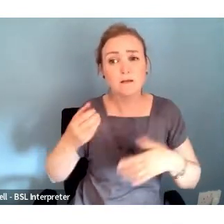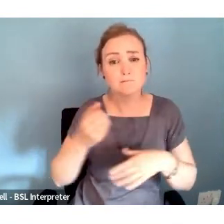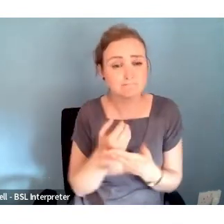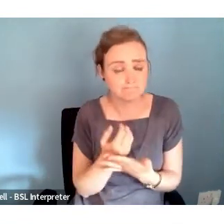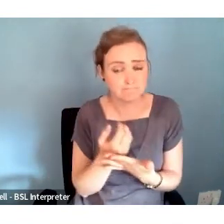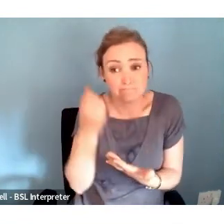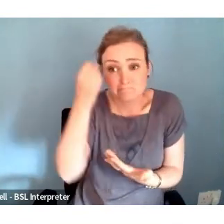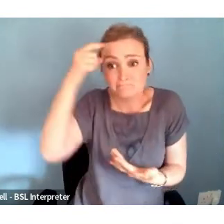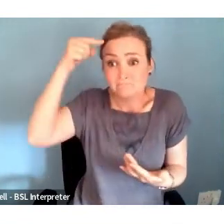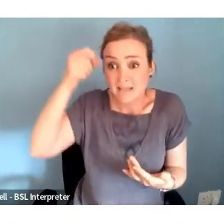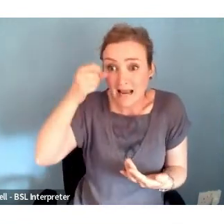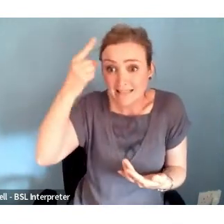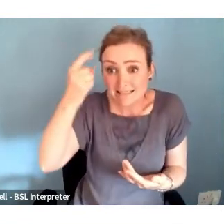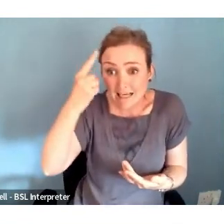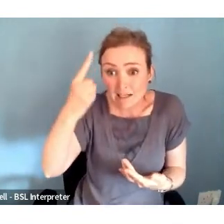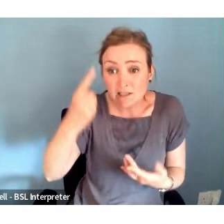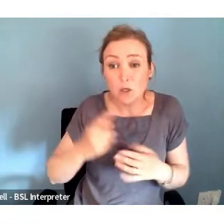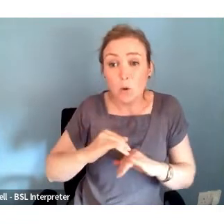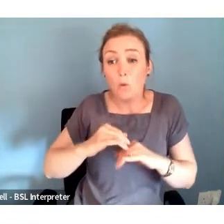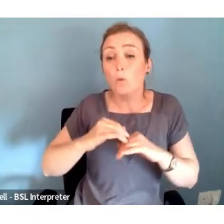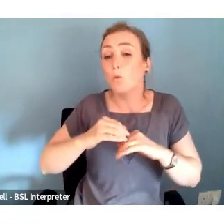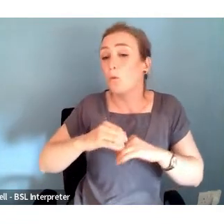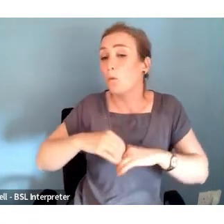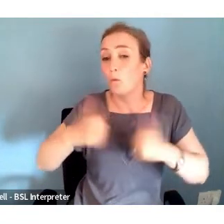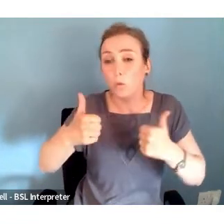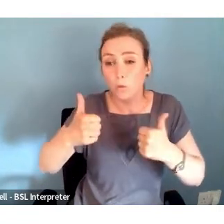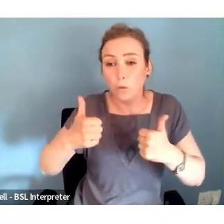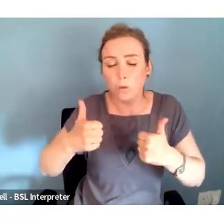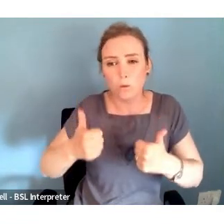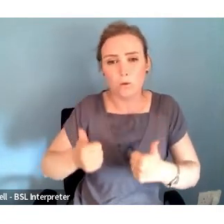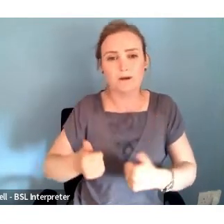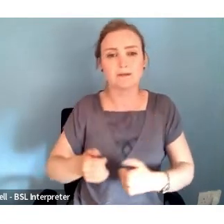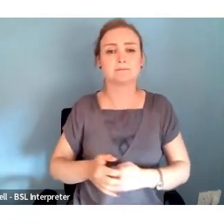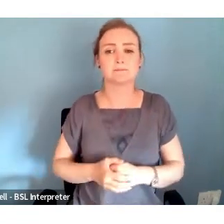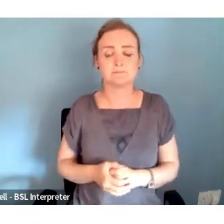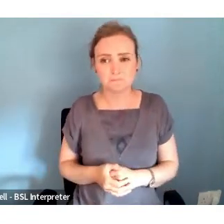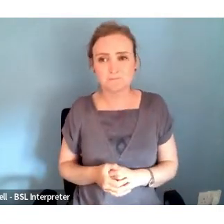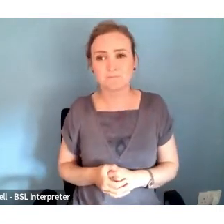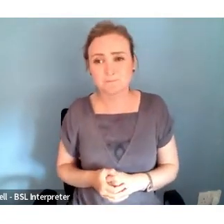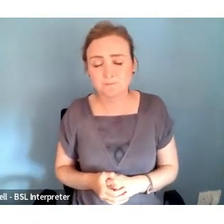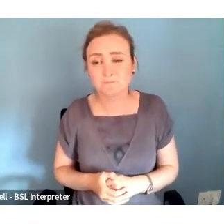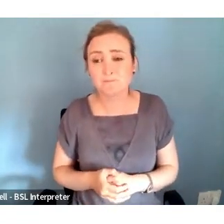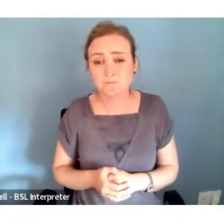is your sector is; then that's limiting you both in terms of talent also in